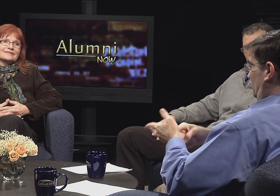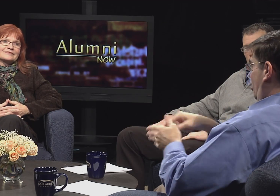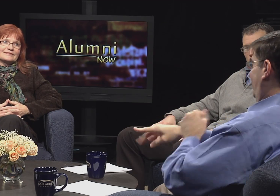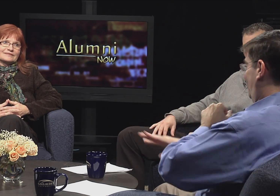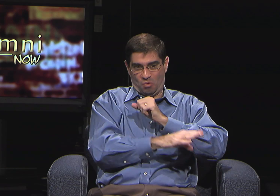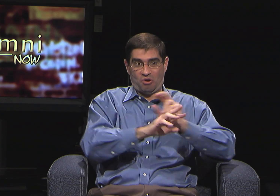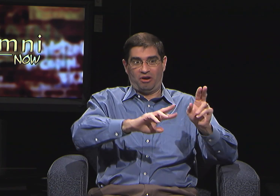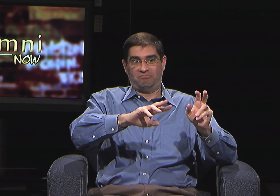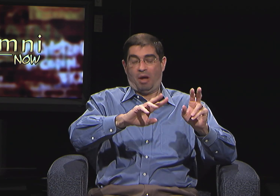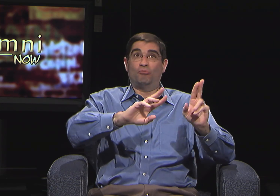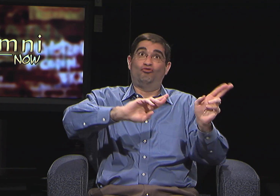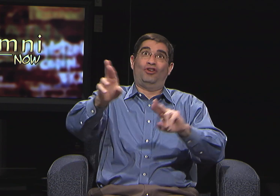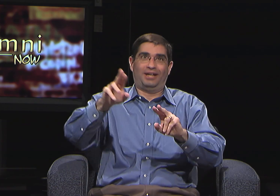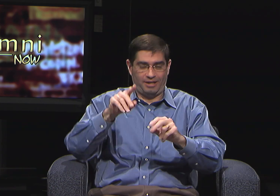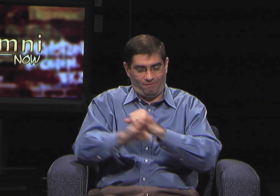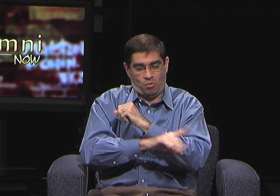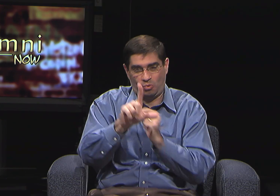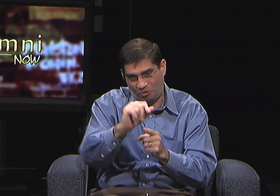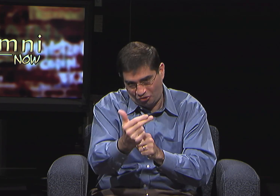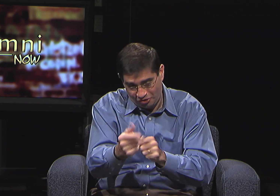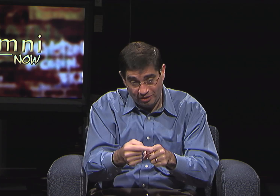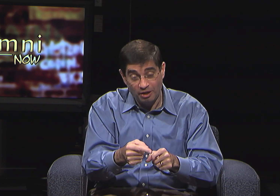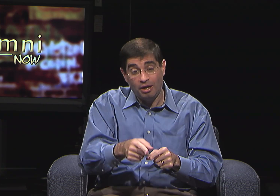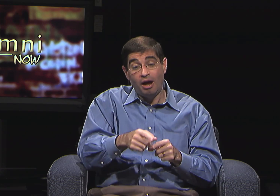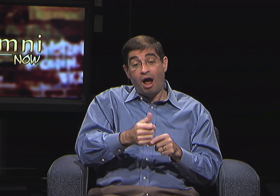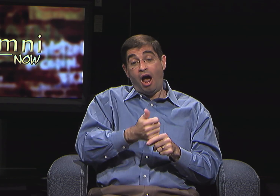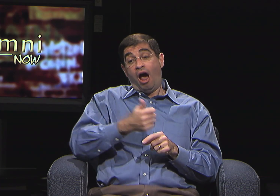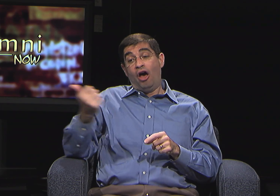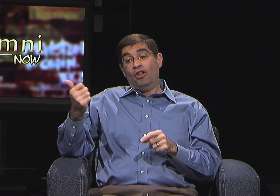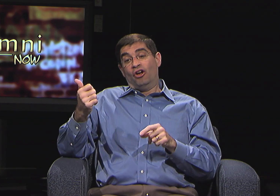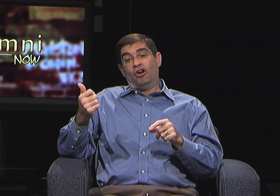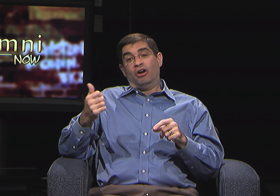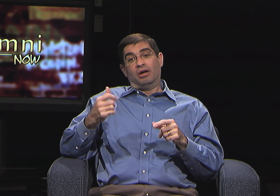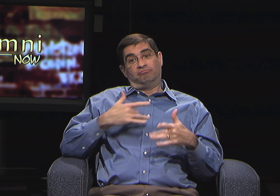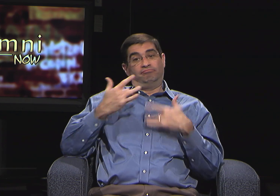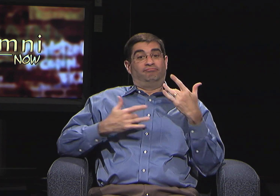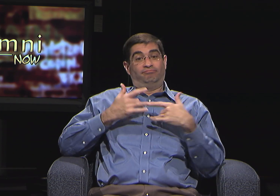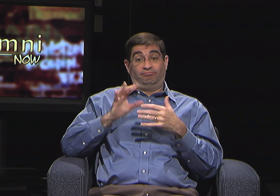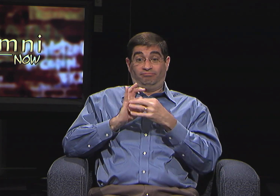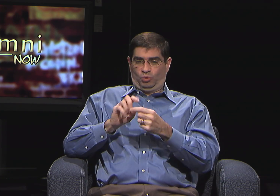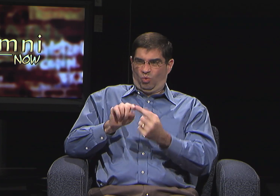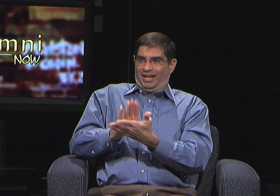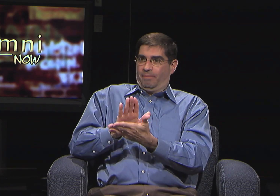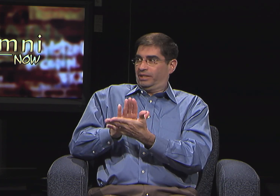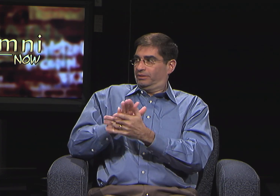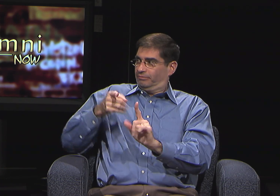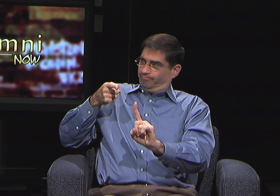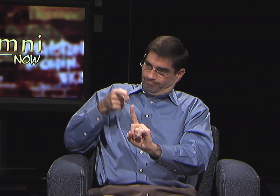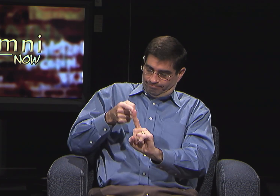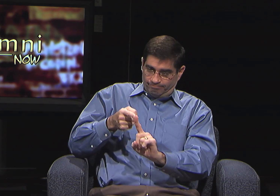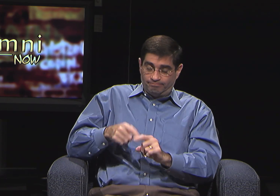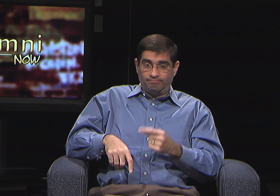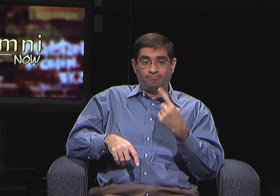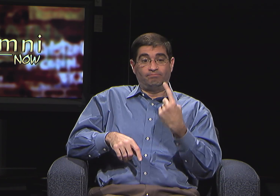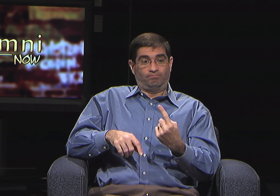And they'll be ready in the Fall of 2013. Other exciting changes are related to academics.